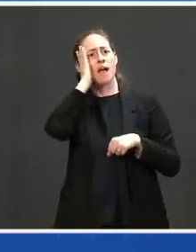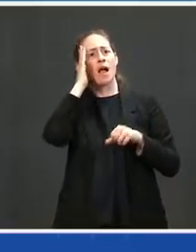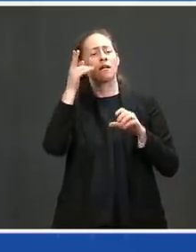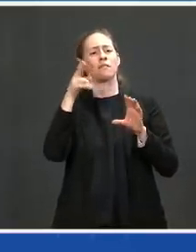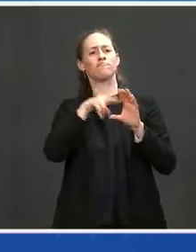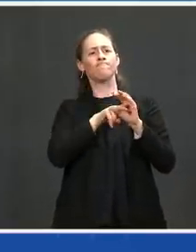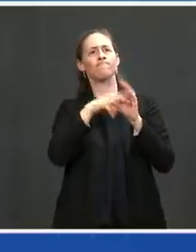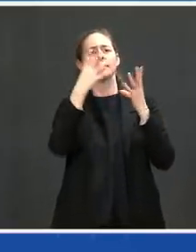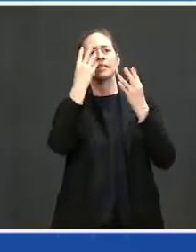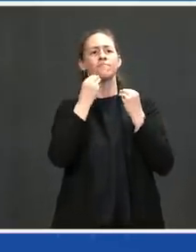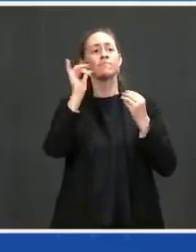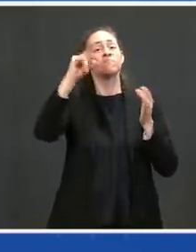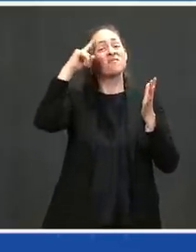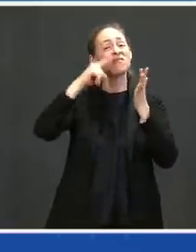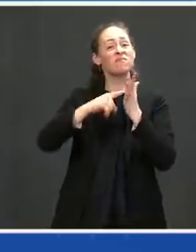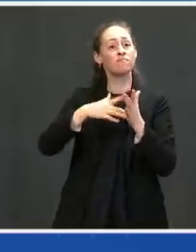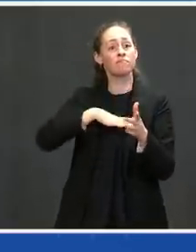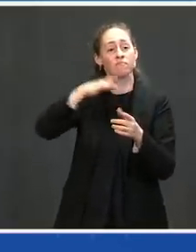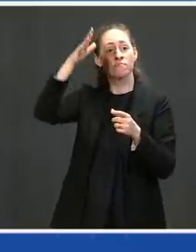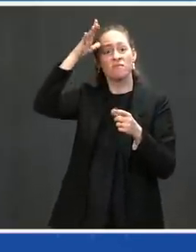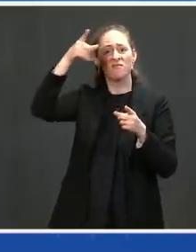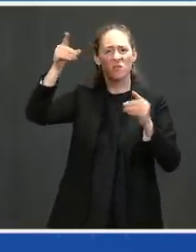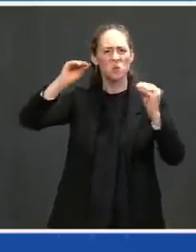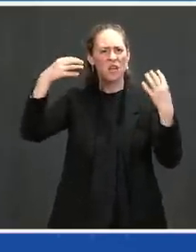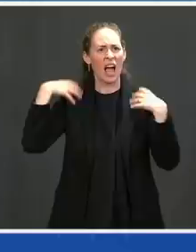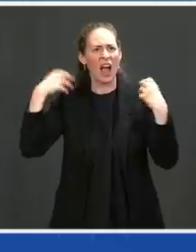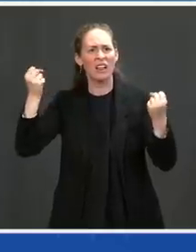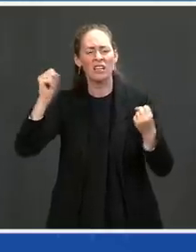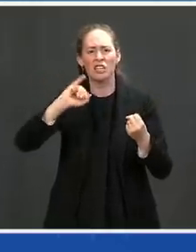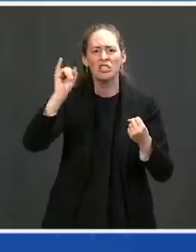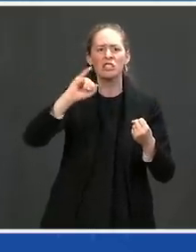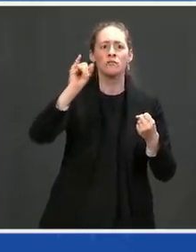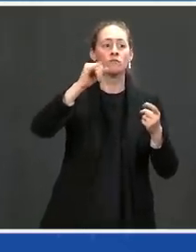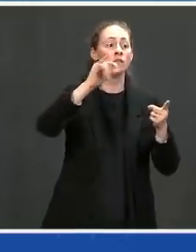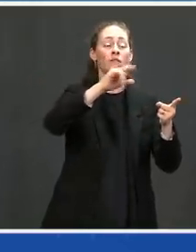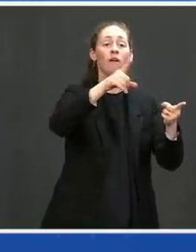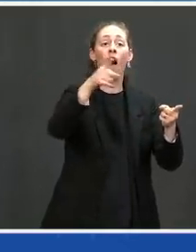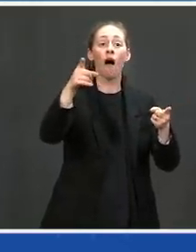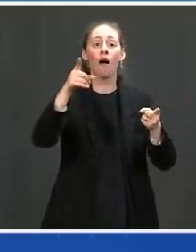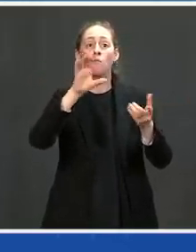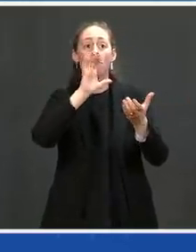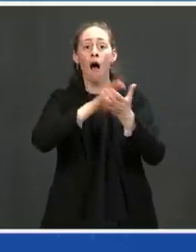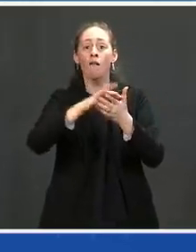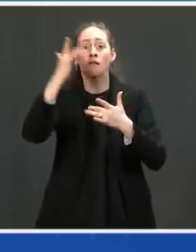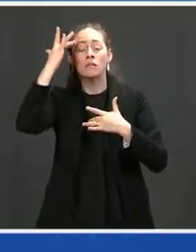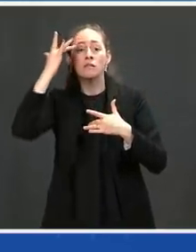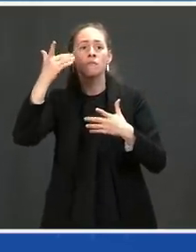what happens if mom gets sick or he got sick. These are basic things. Basic things.